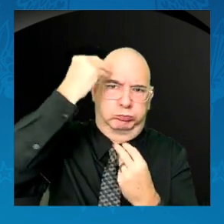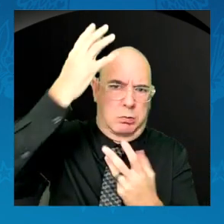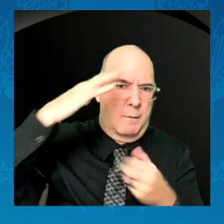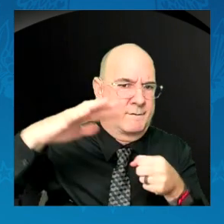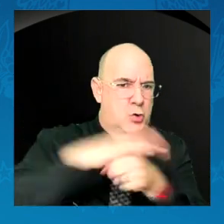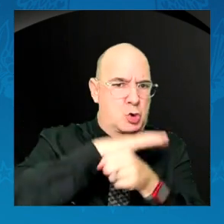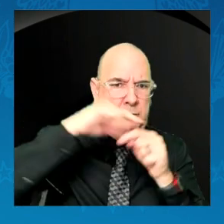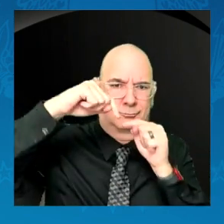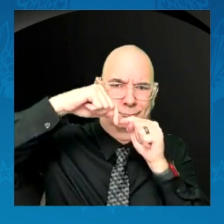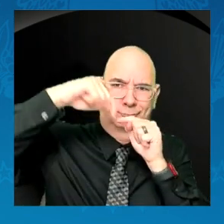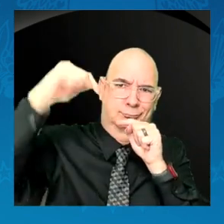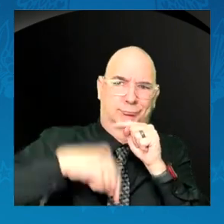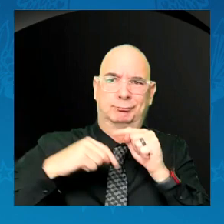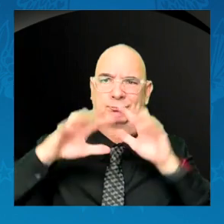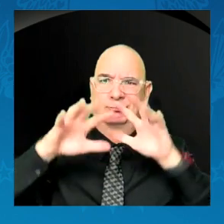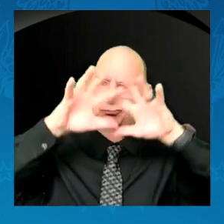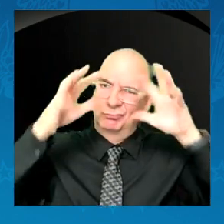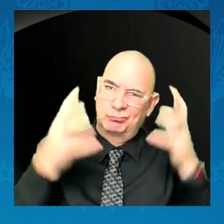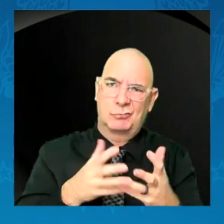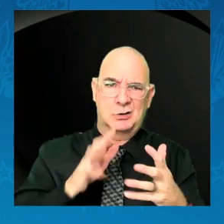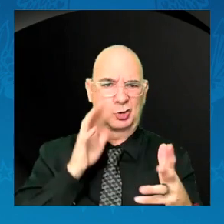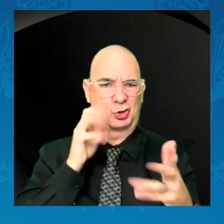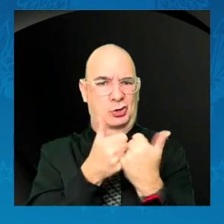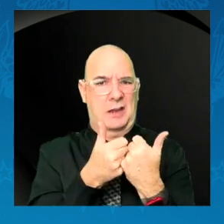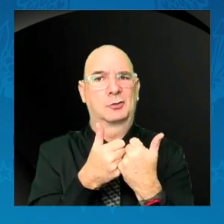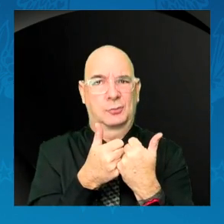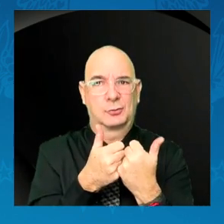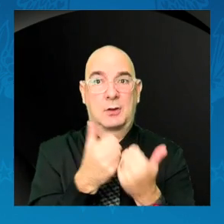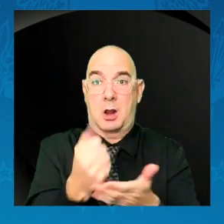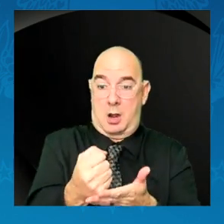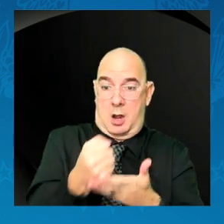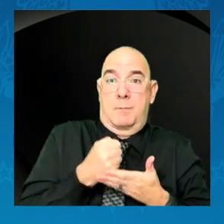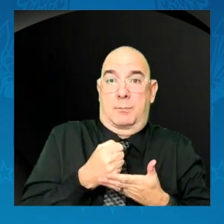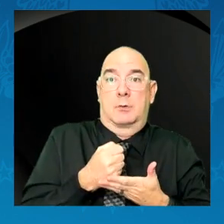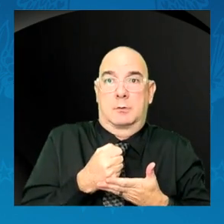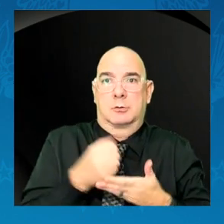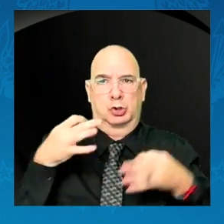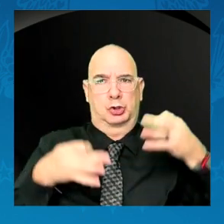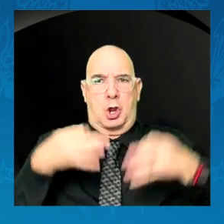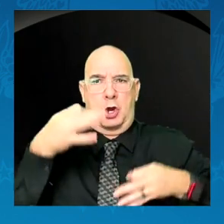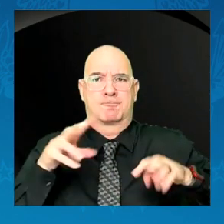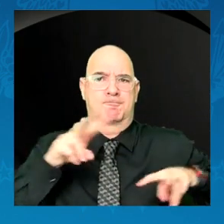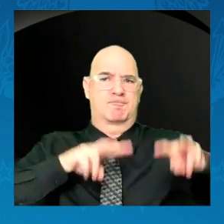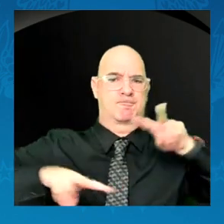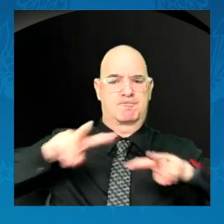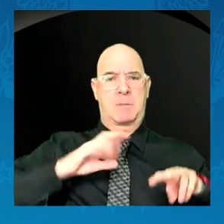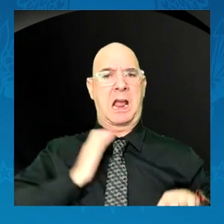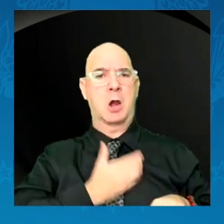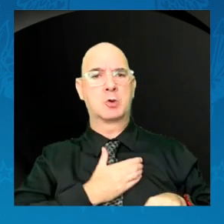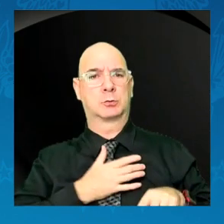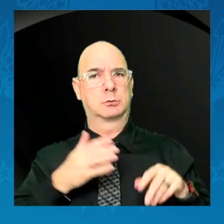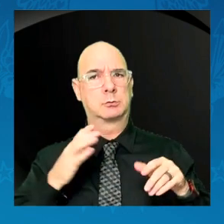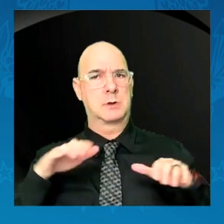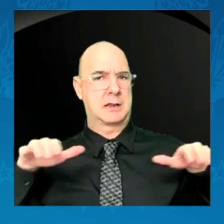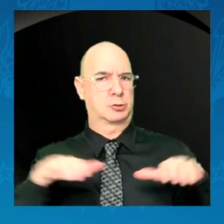but will also help us judge the effectiveness of the actions we are taking and the consequences of inaction.